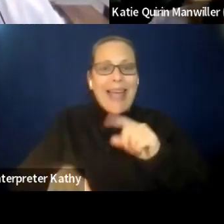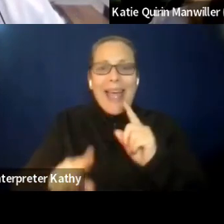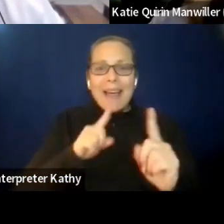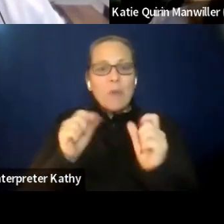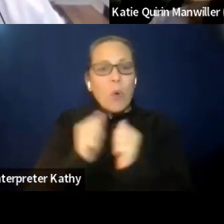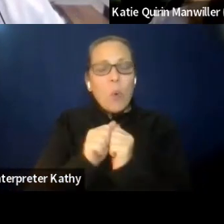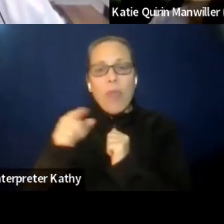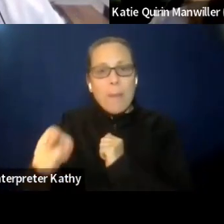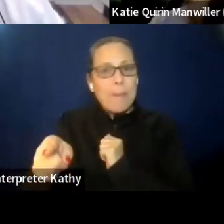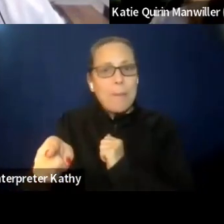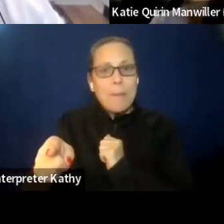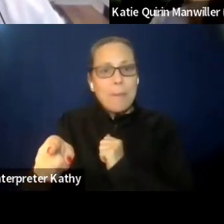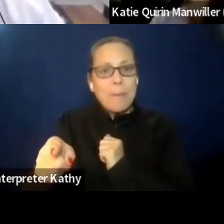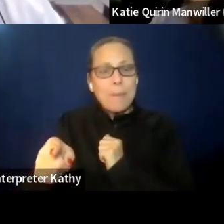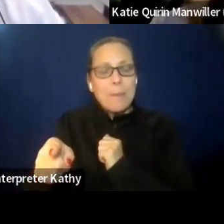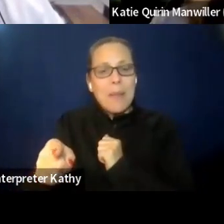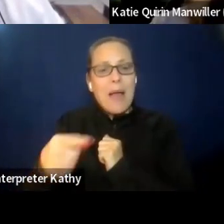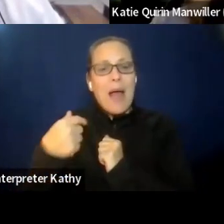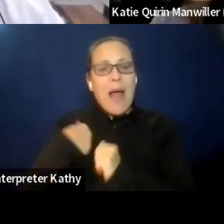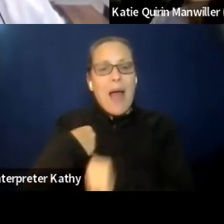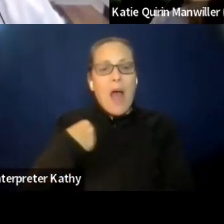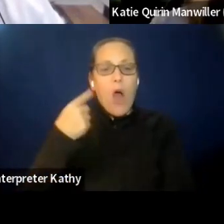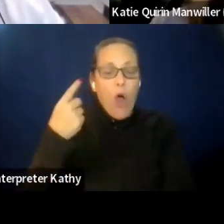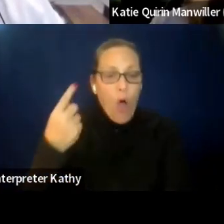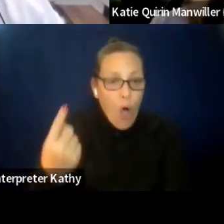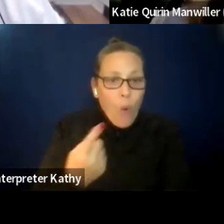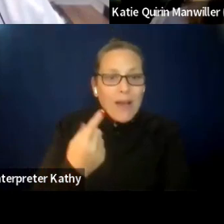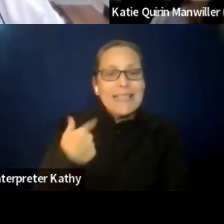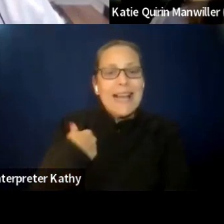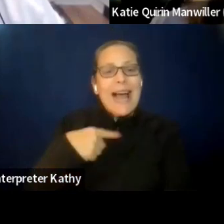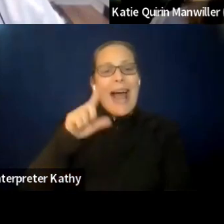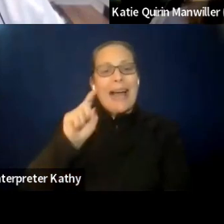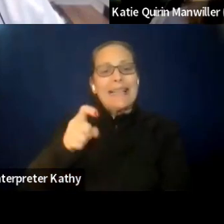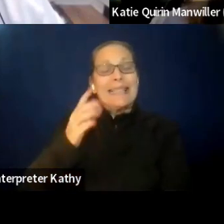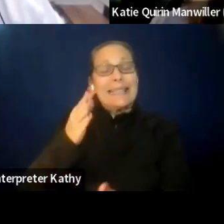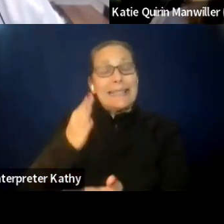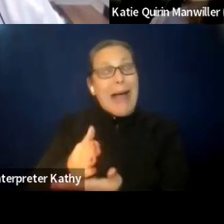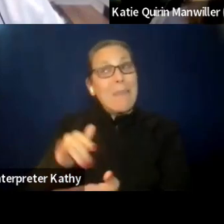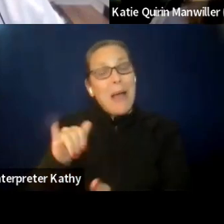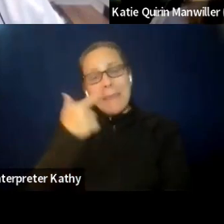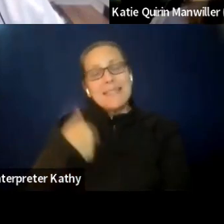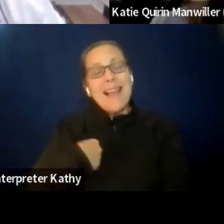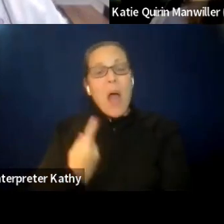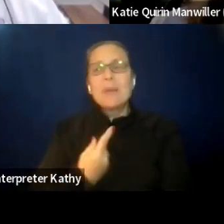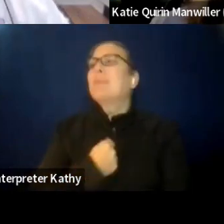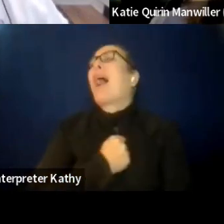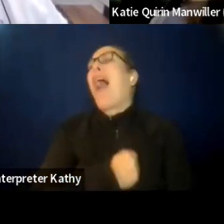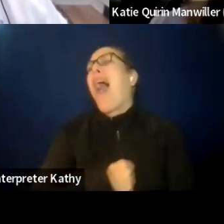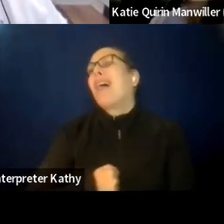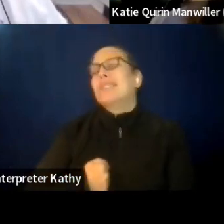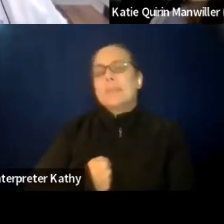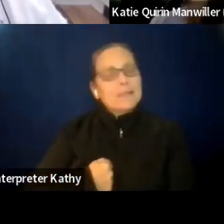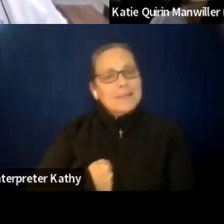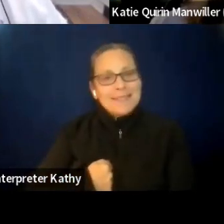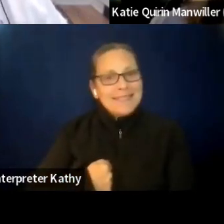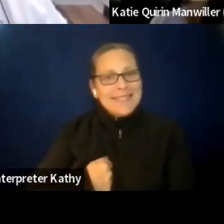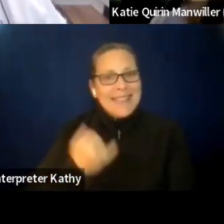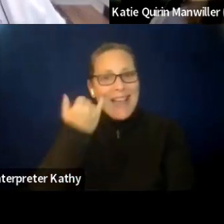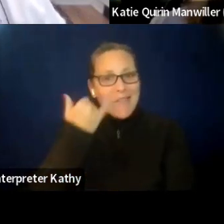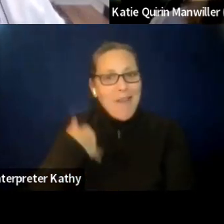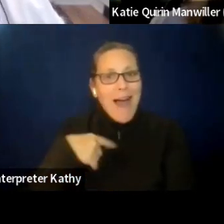because I'm at a point where I can't have a conversation with the patron. And I always -- I need to stop doing